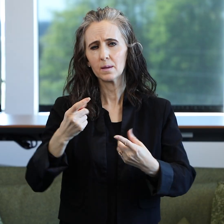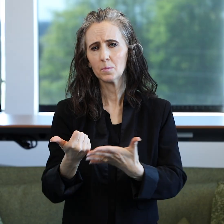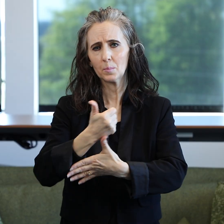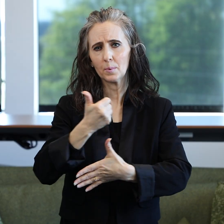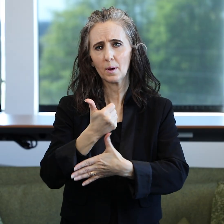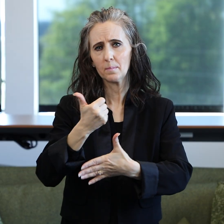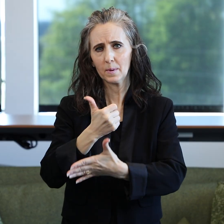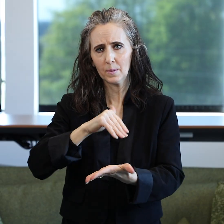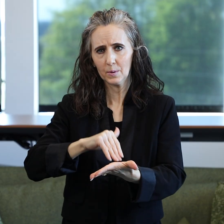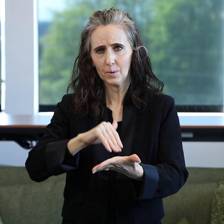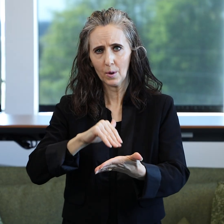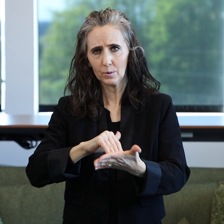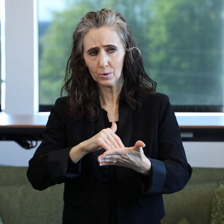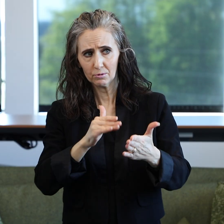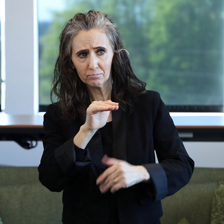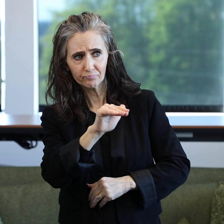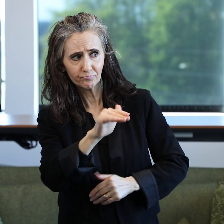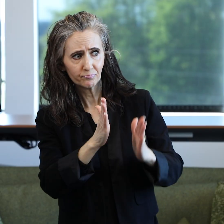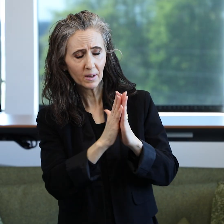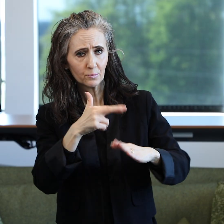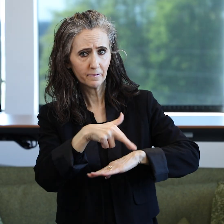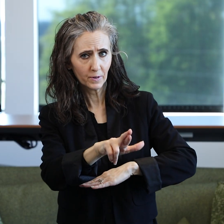your regular health care provider for a referral or visit our website.